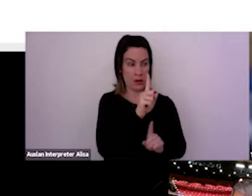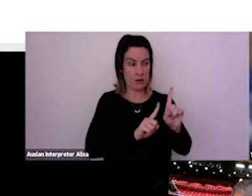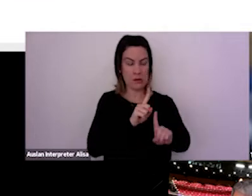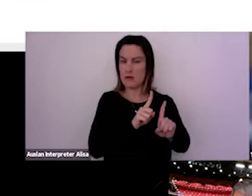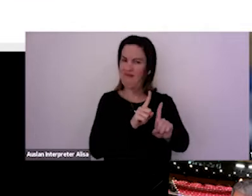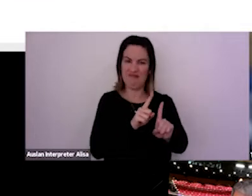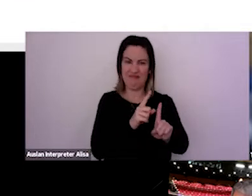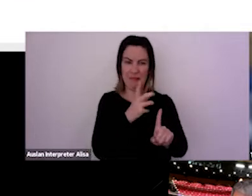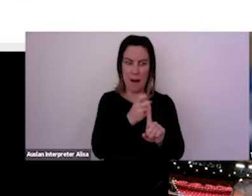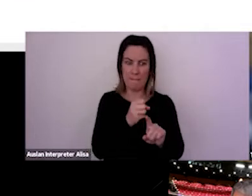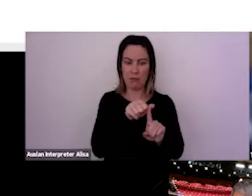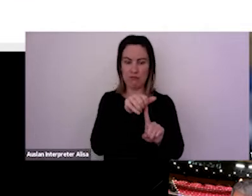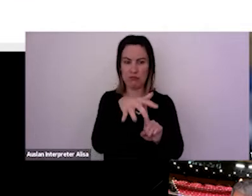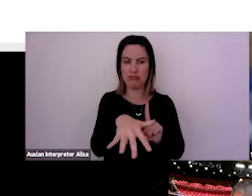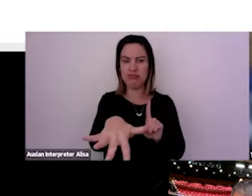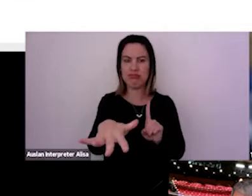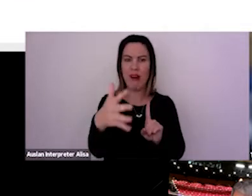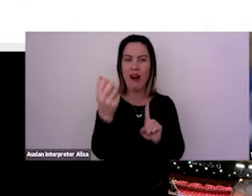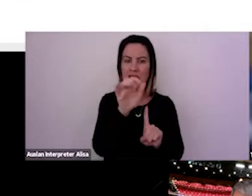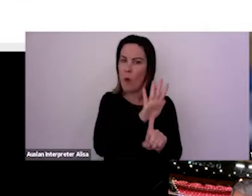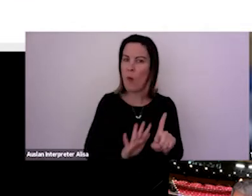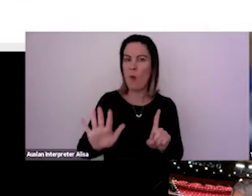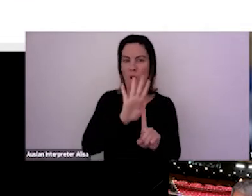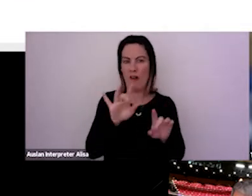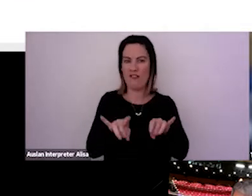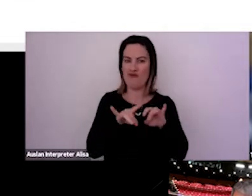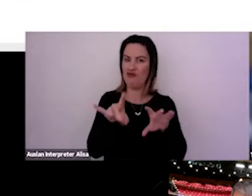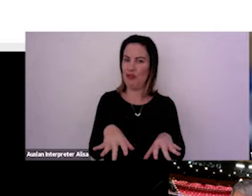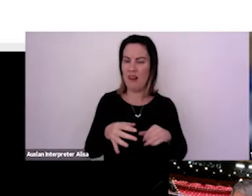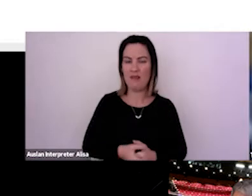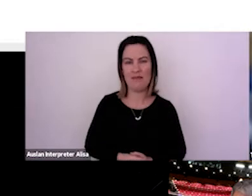those of us who are in lockdown. The decisions are infinitely more difficult.